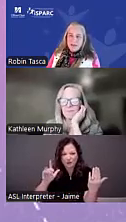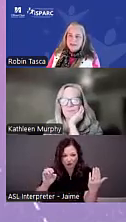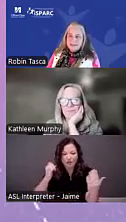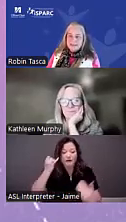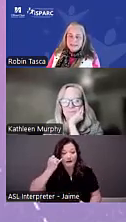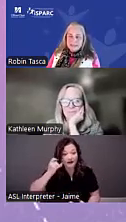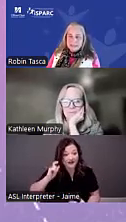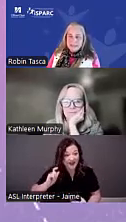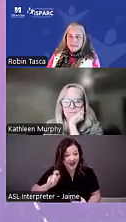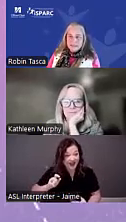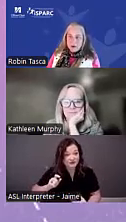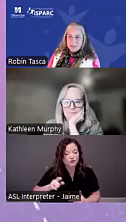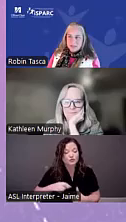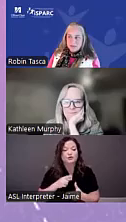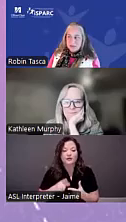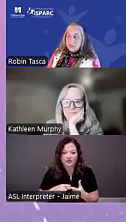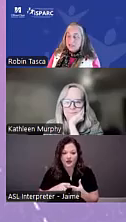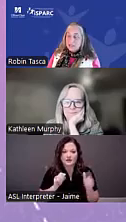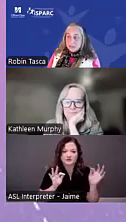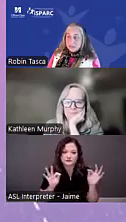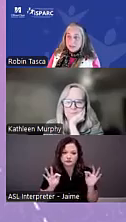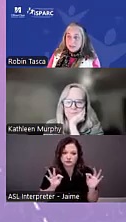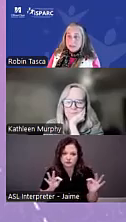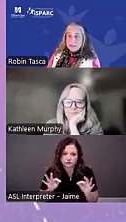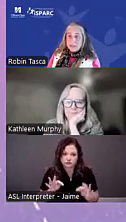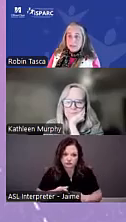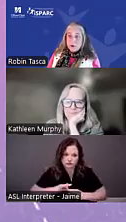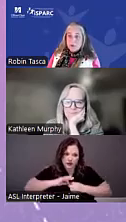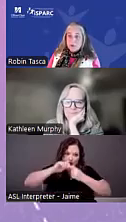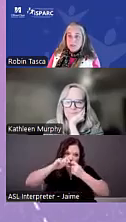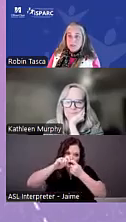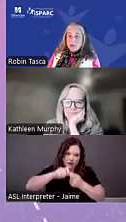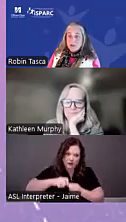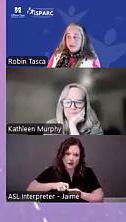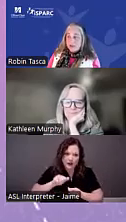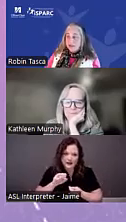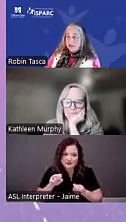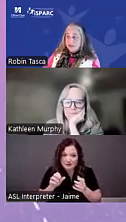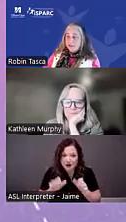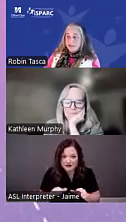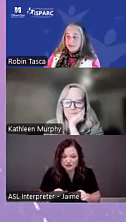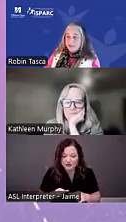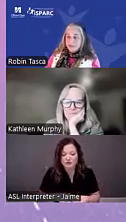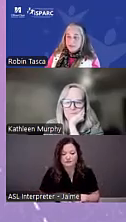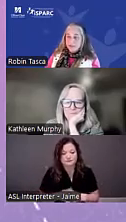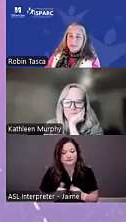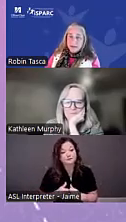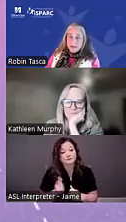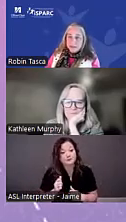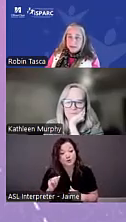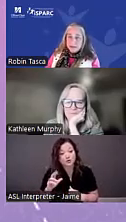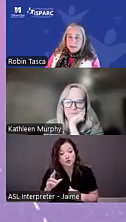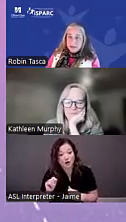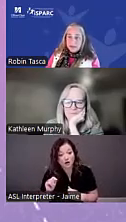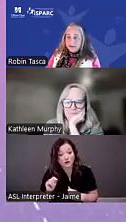them as detailed as possible. Luckily, today, most alt texts, you can have, like, 3,000 characters.